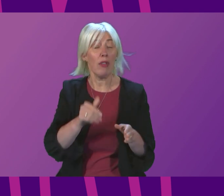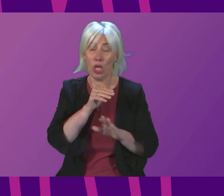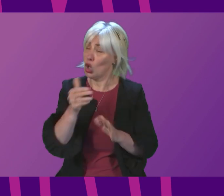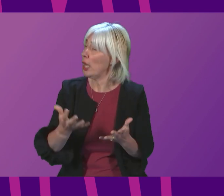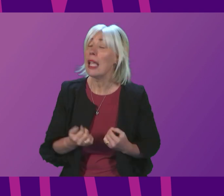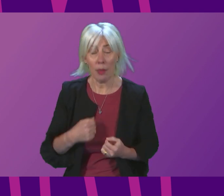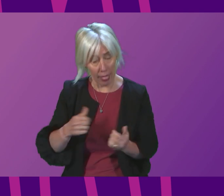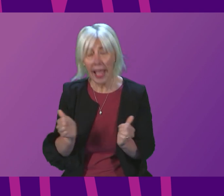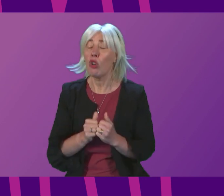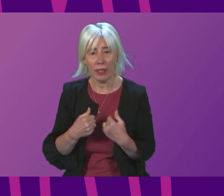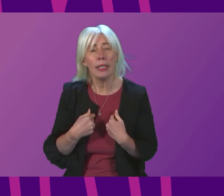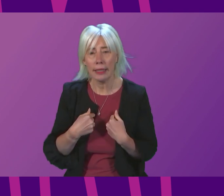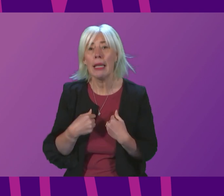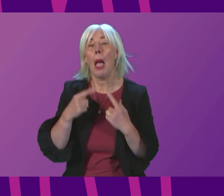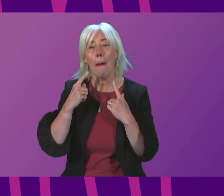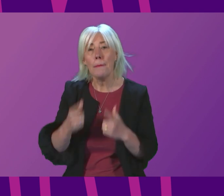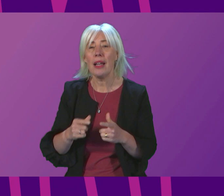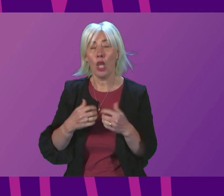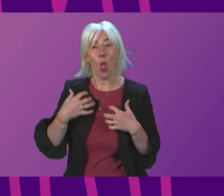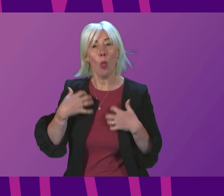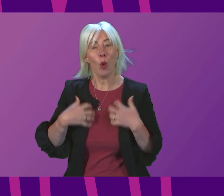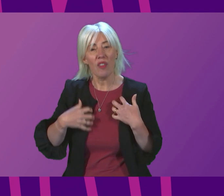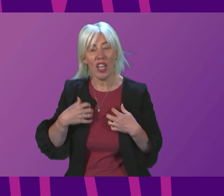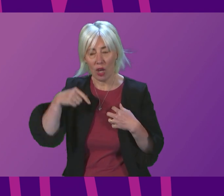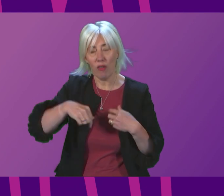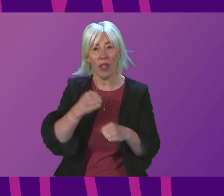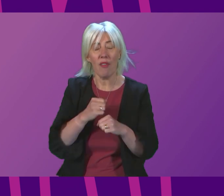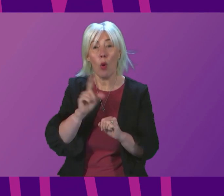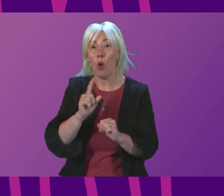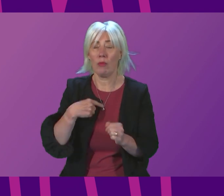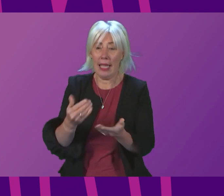However, at all points, the motivation of the Government has been to save jobs and the